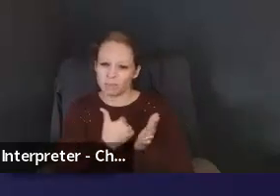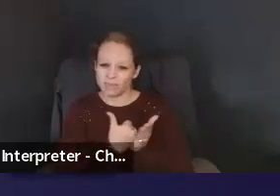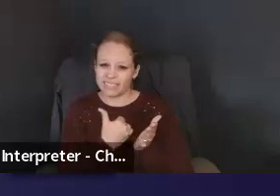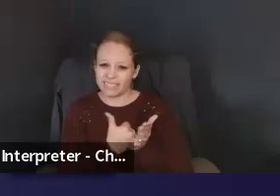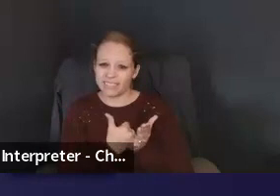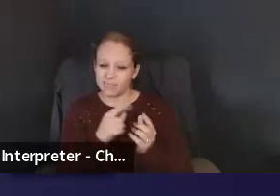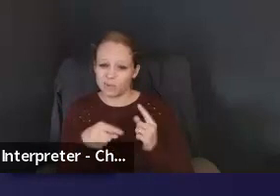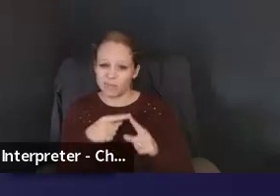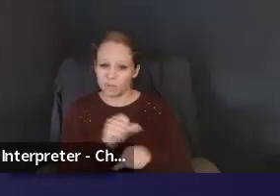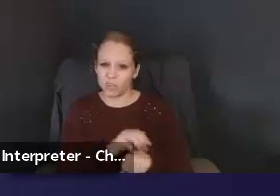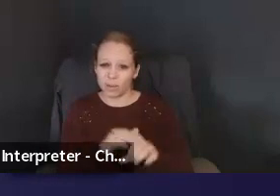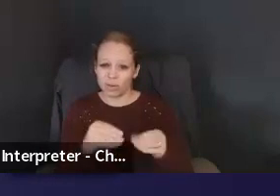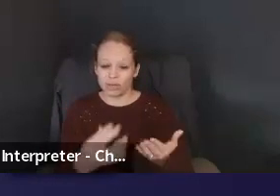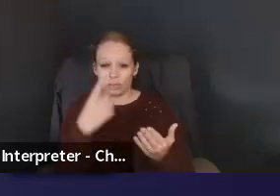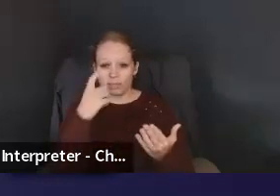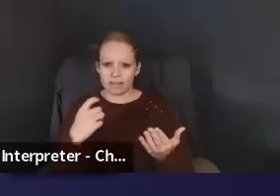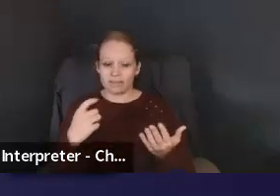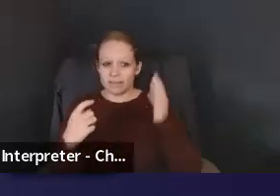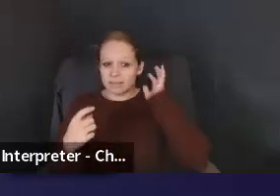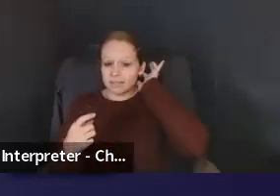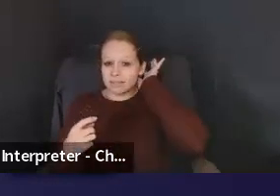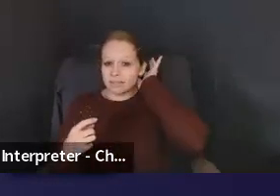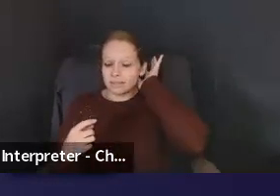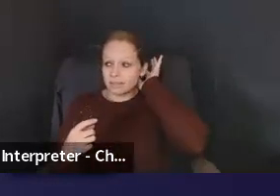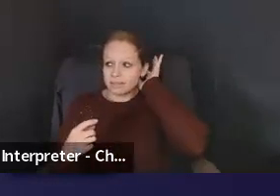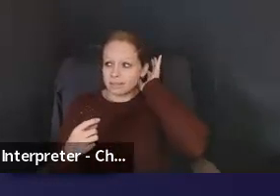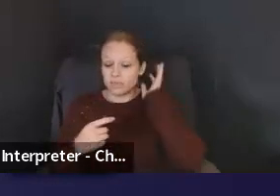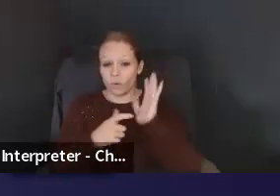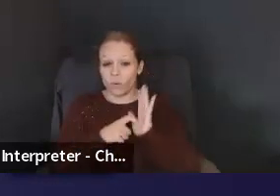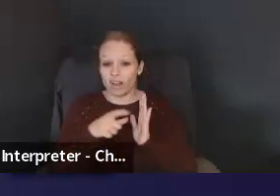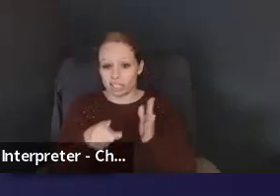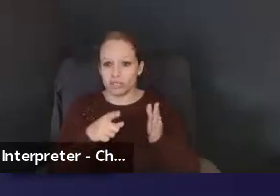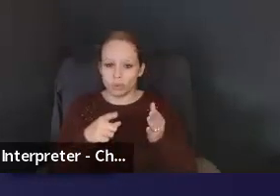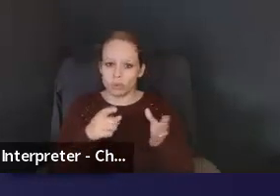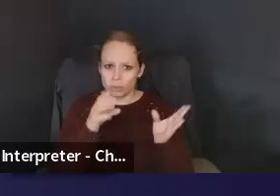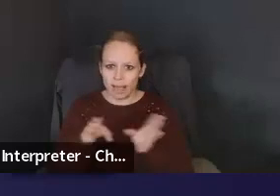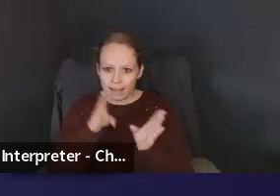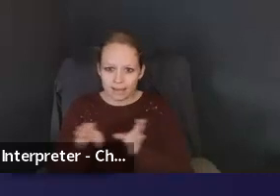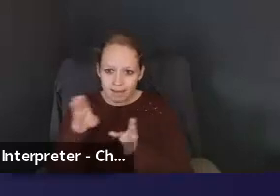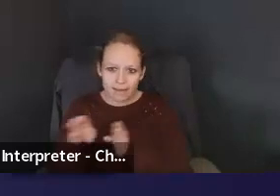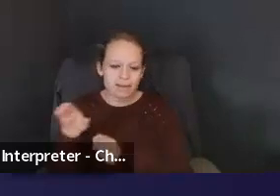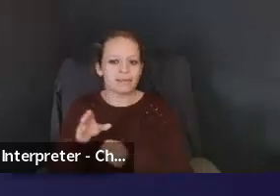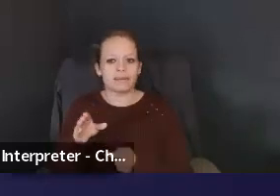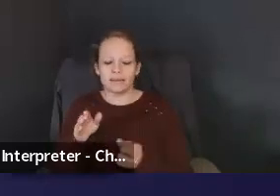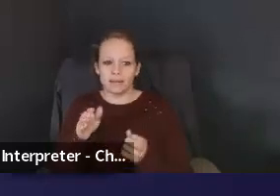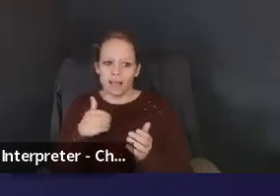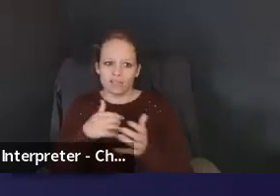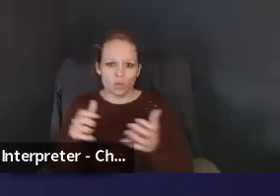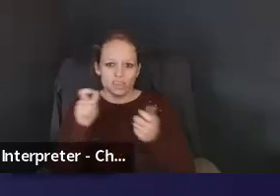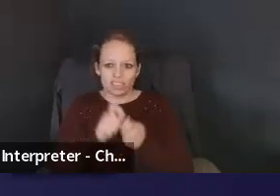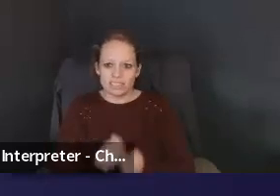does help you sketch out, it requires you to sketch it out in such detail. I think it's just,